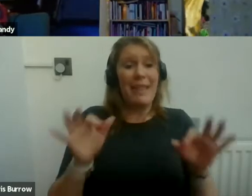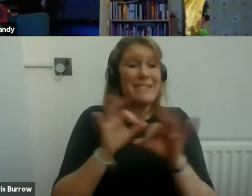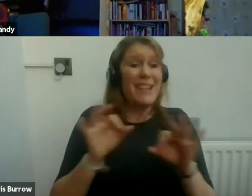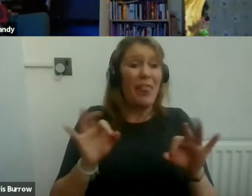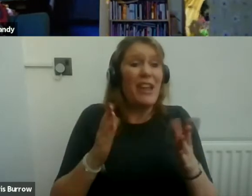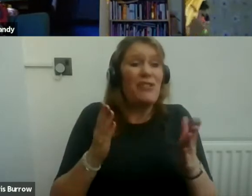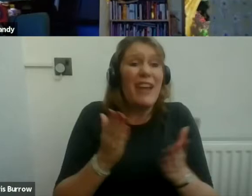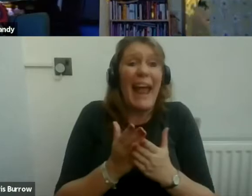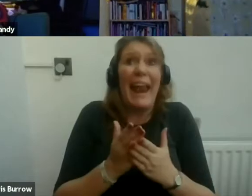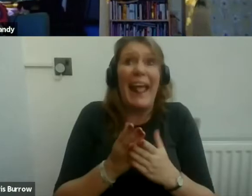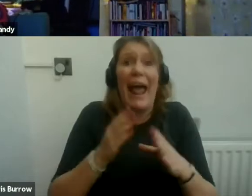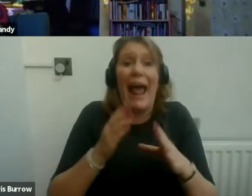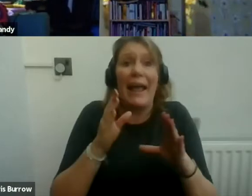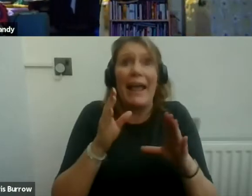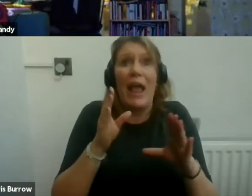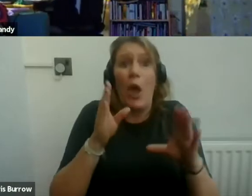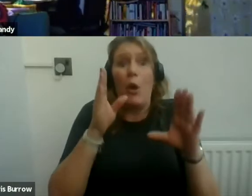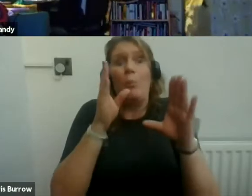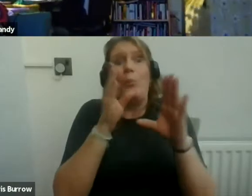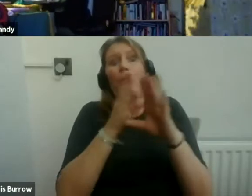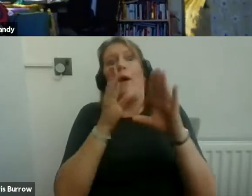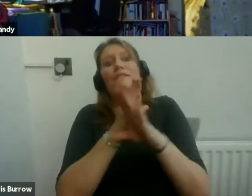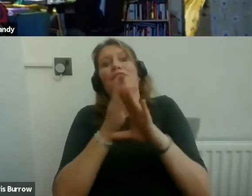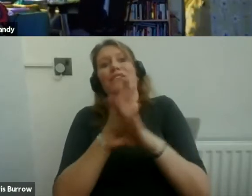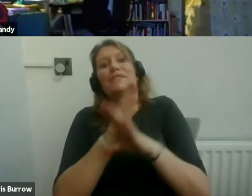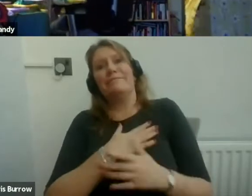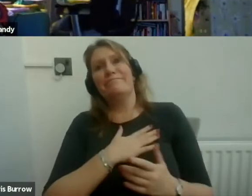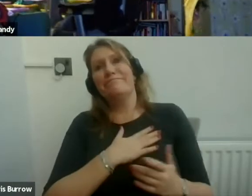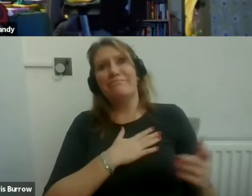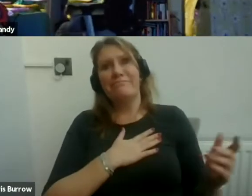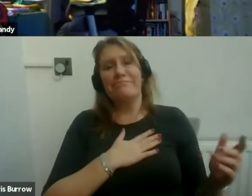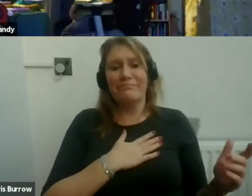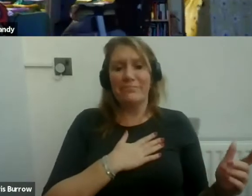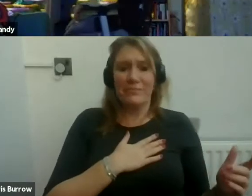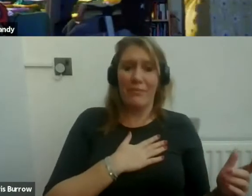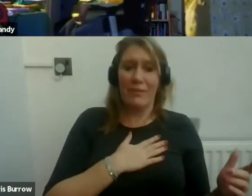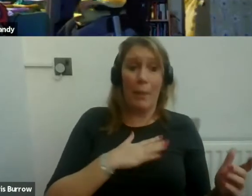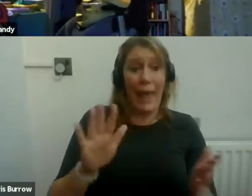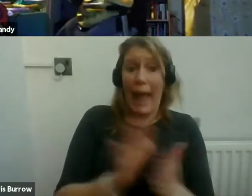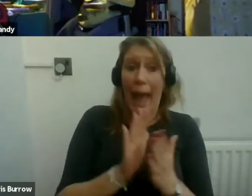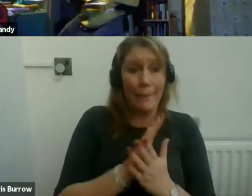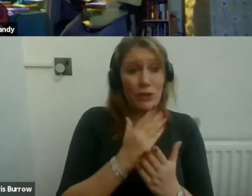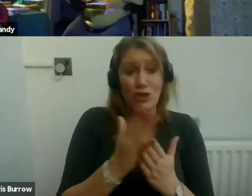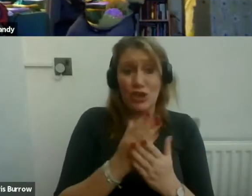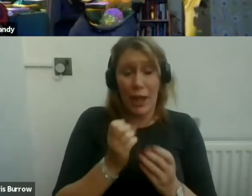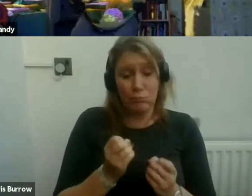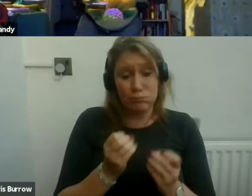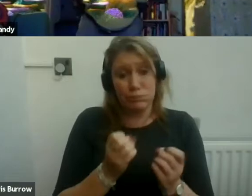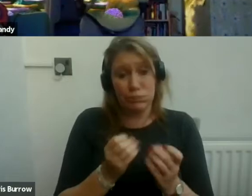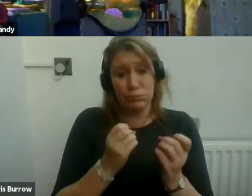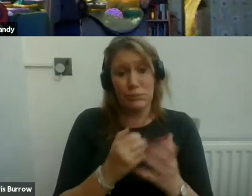it. But that's something I'm really going to be happy to share. I did see Julie